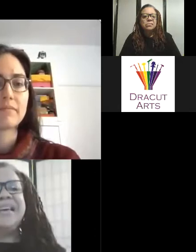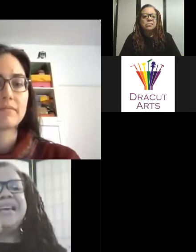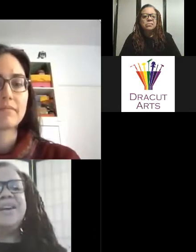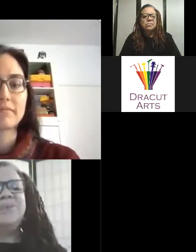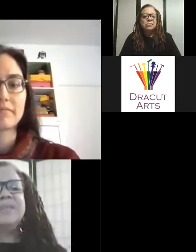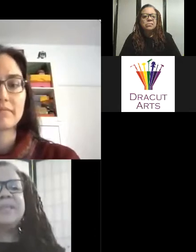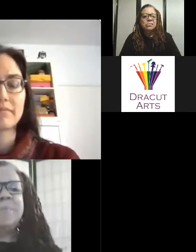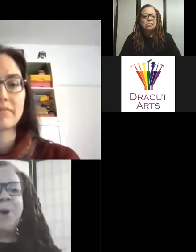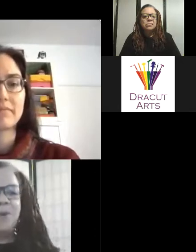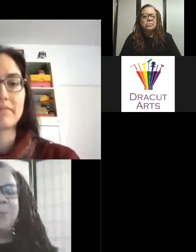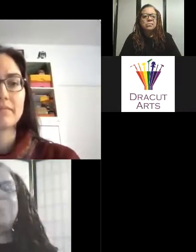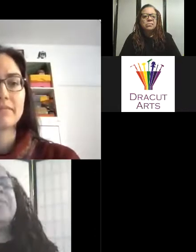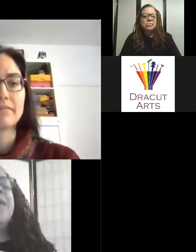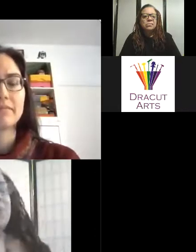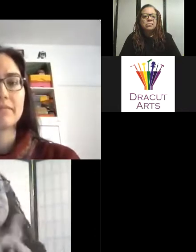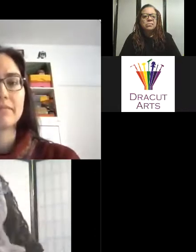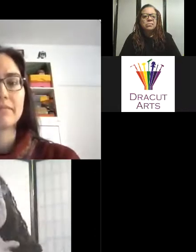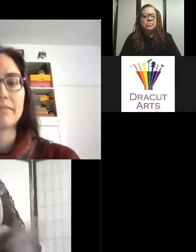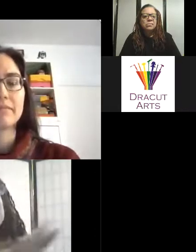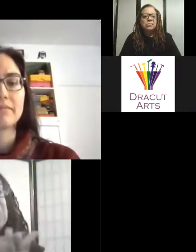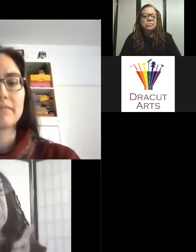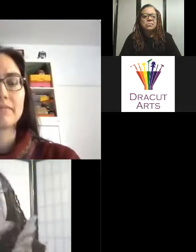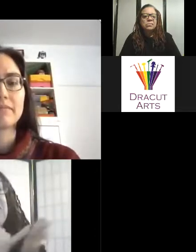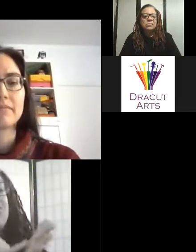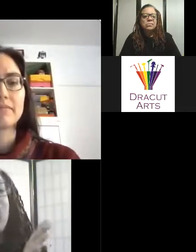And we started talking and drawing some some demonstrations,